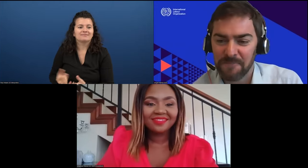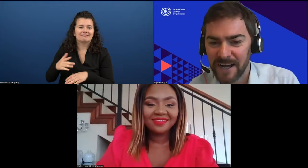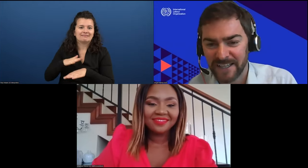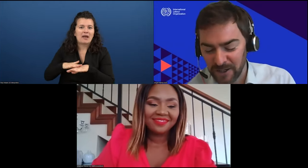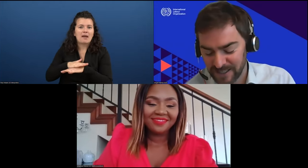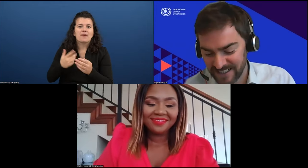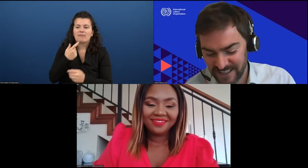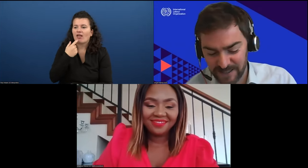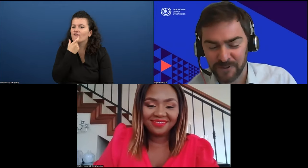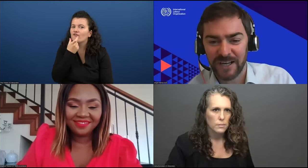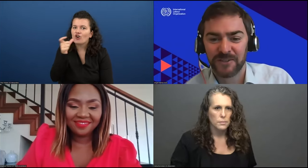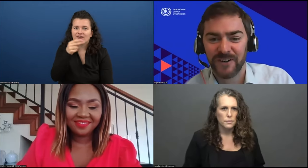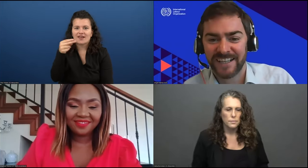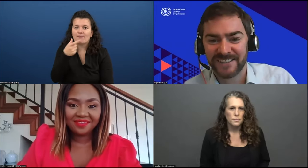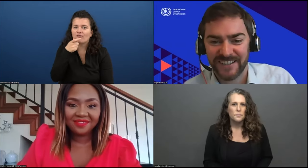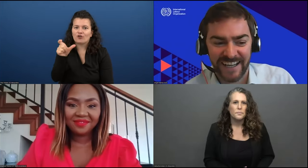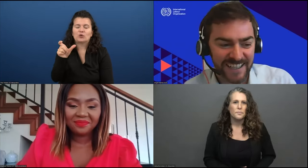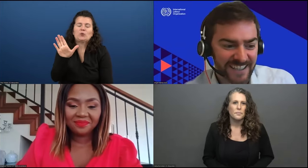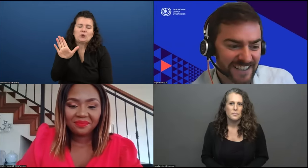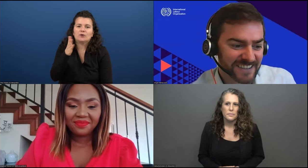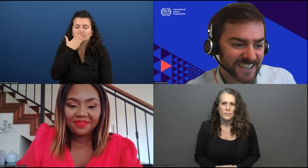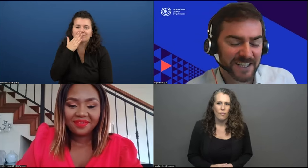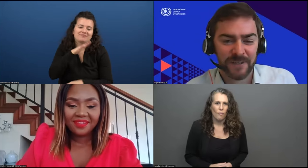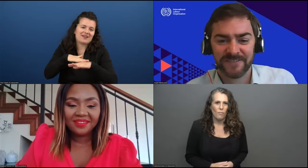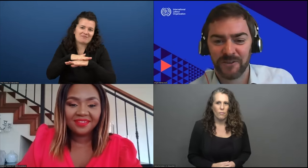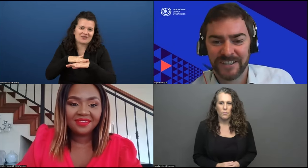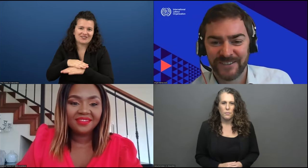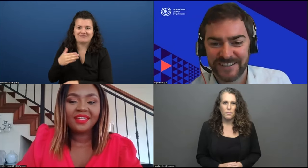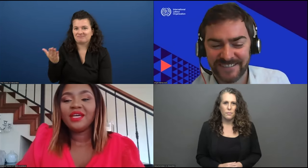09:43:53 names I might not have pronounced correctly today can t with floor is yours.